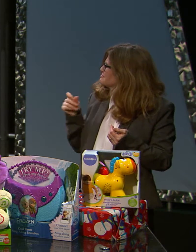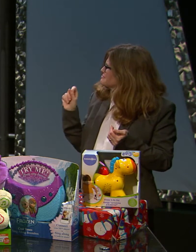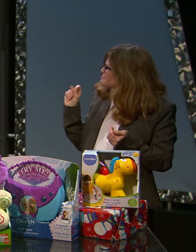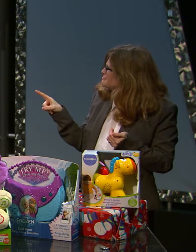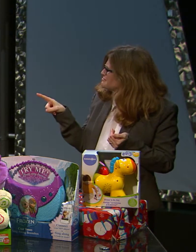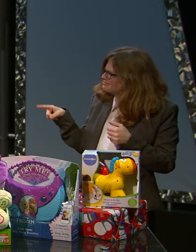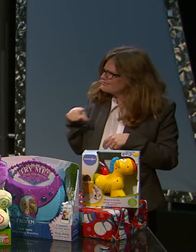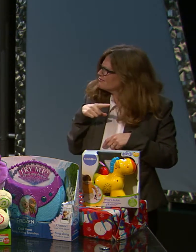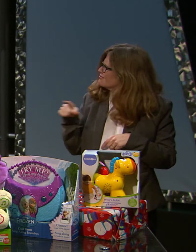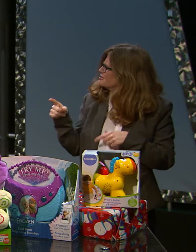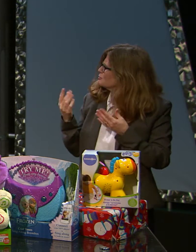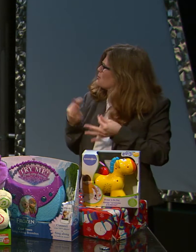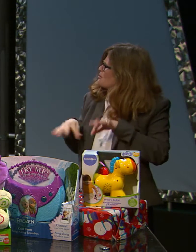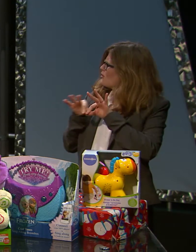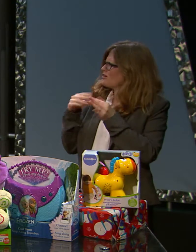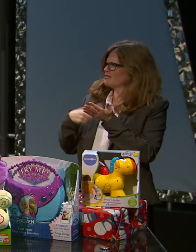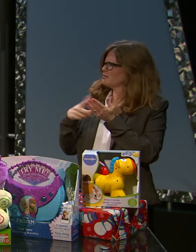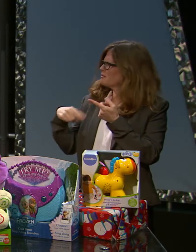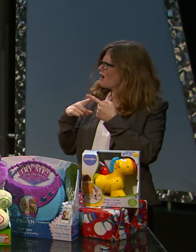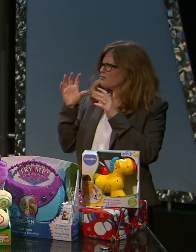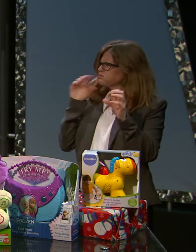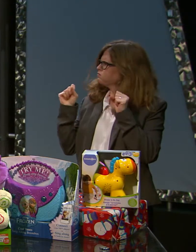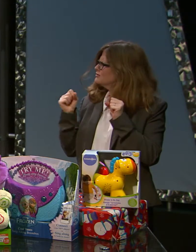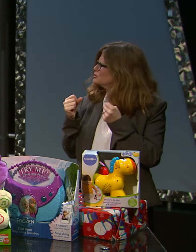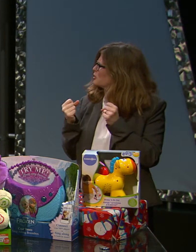Tell us more about how loud toys can get.